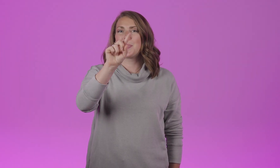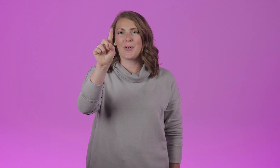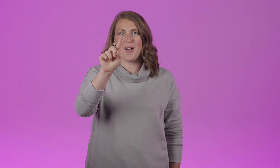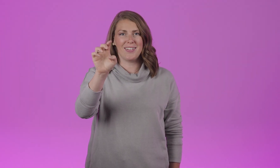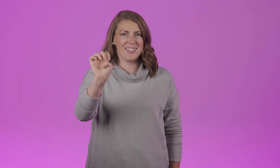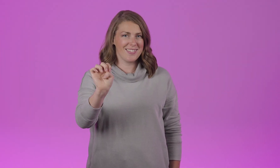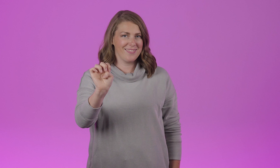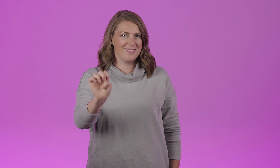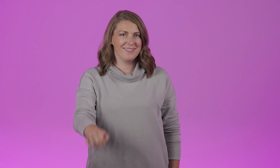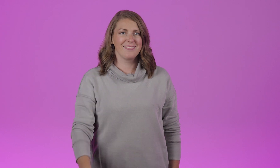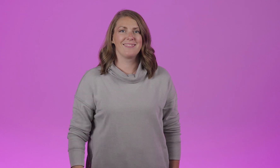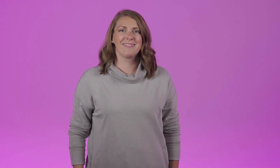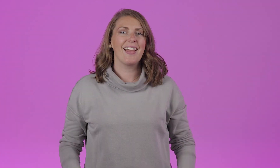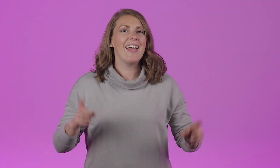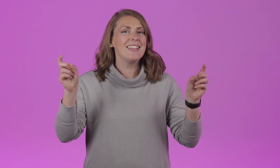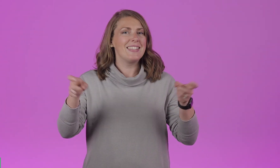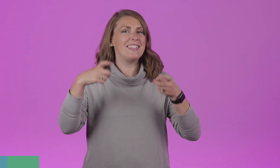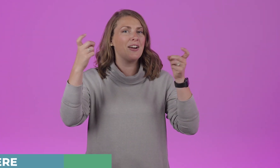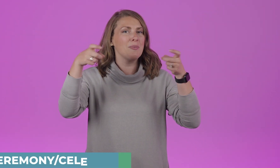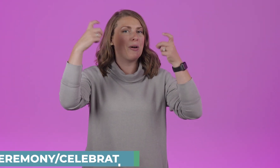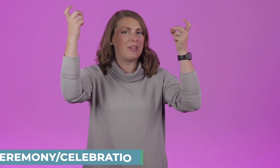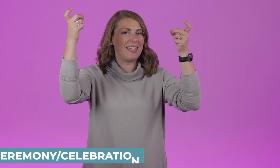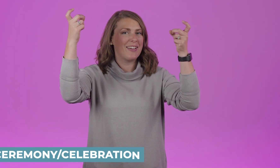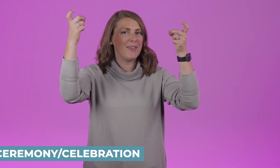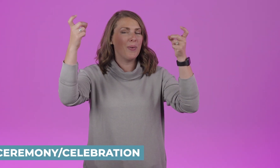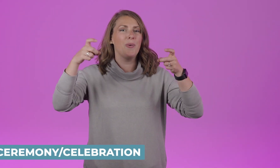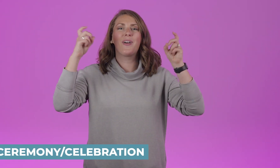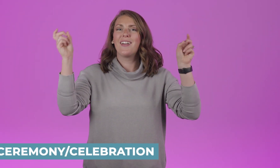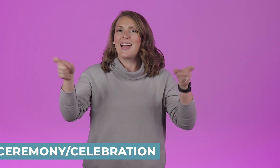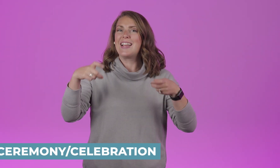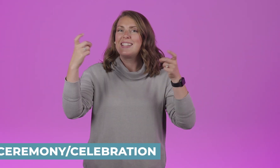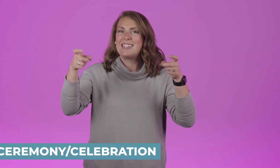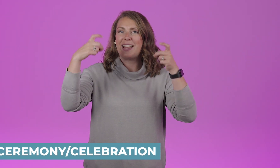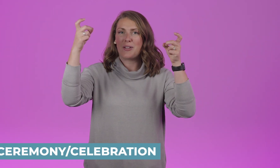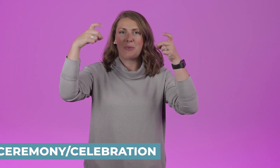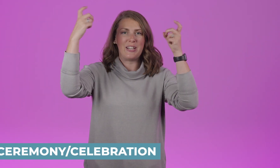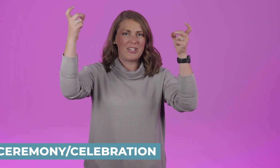BRONZE CEREMONY or CELEBRATION